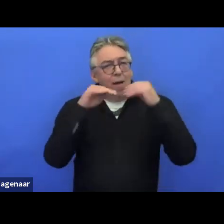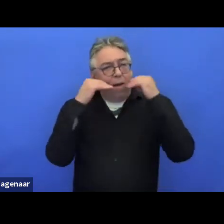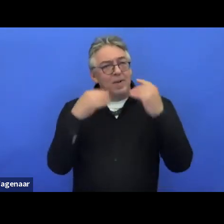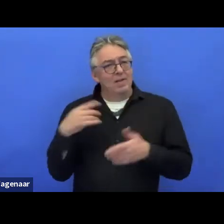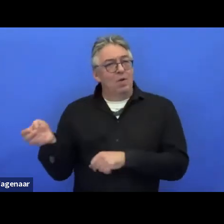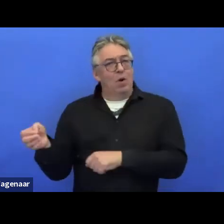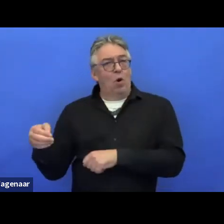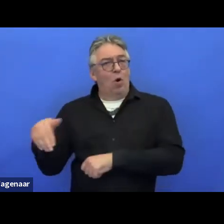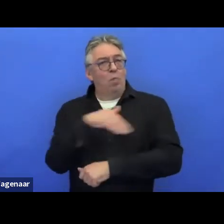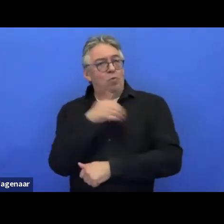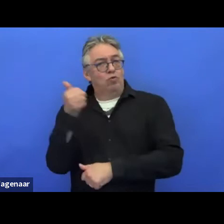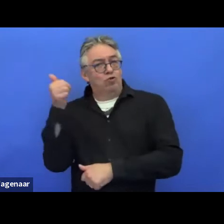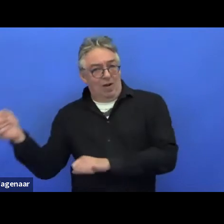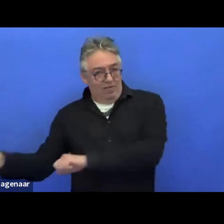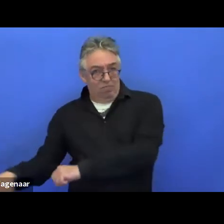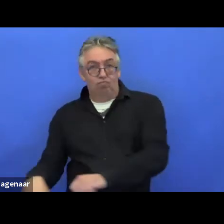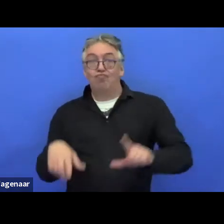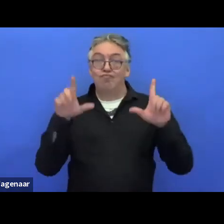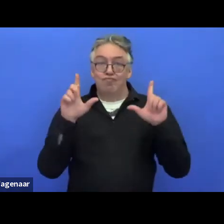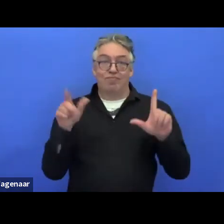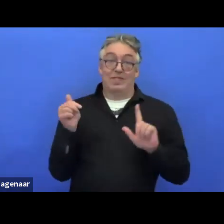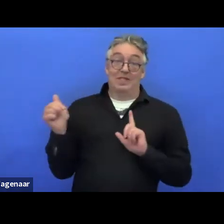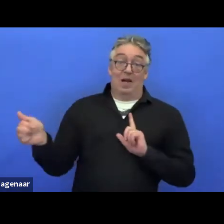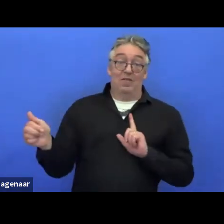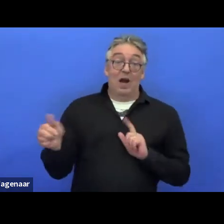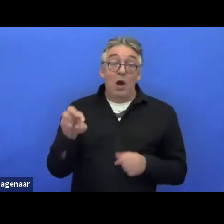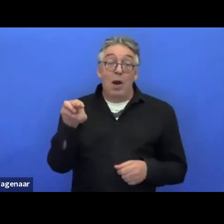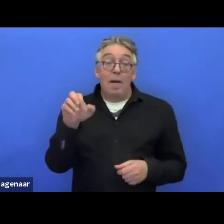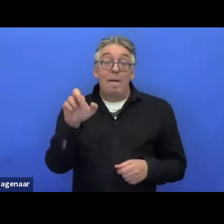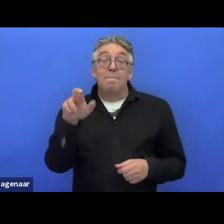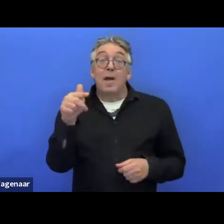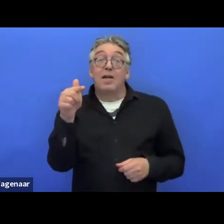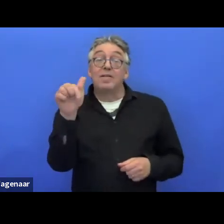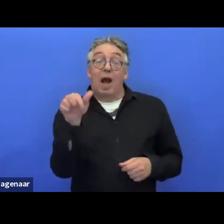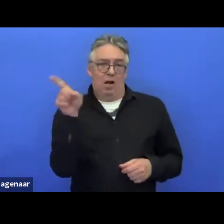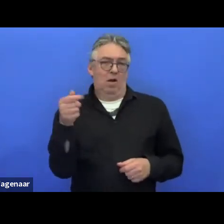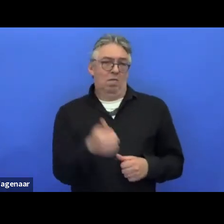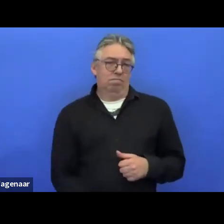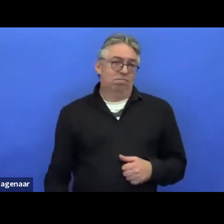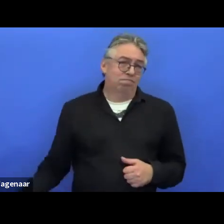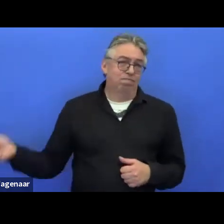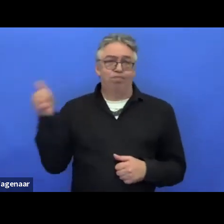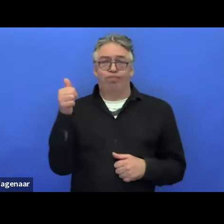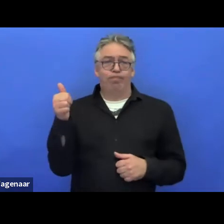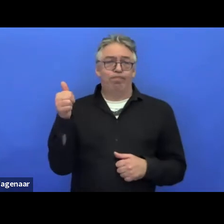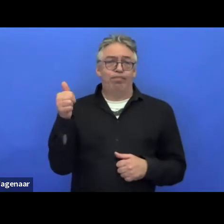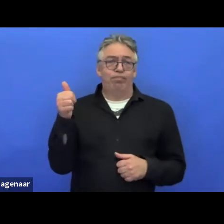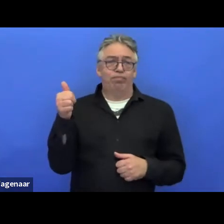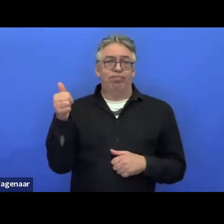Marta Hirsch-Ziembinska, who's the Principal Advisor in charge of complaints at the European Ombudsman's office,